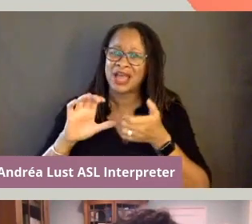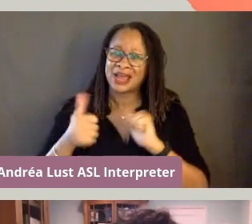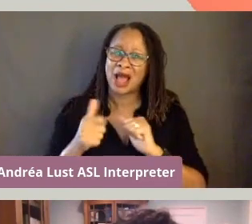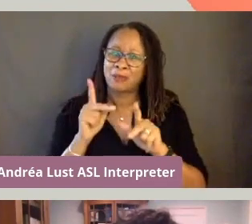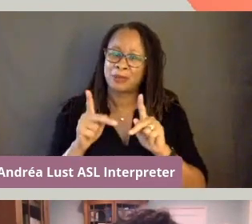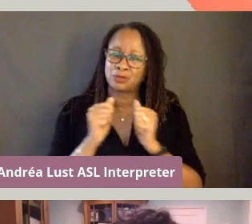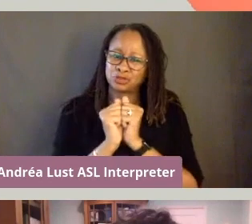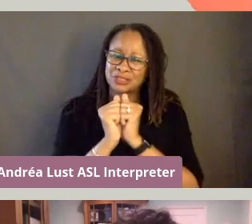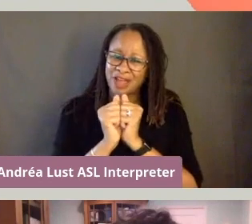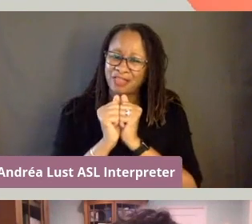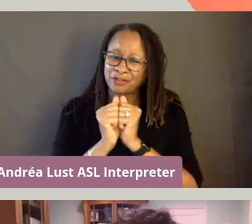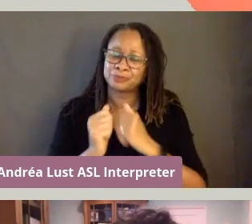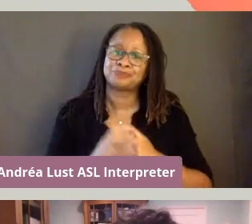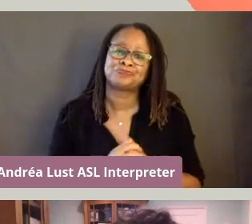and how people work together,